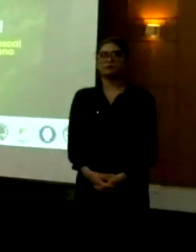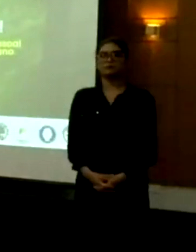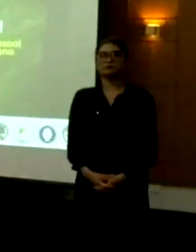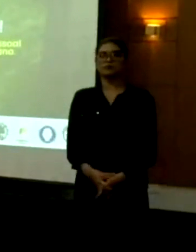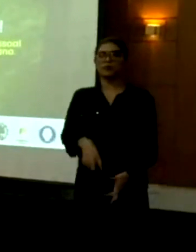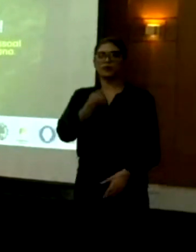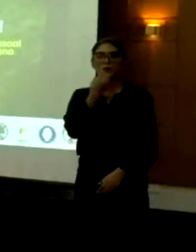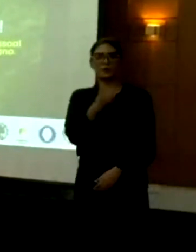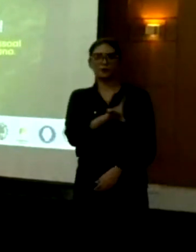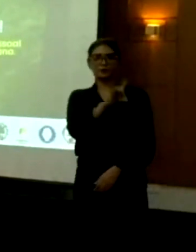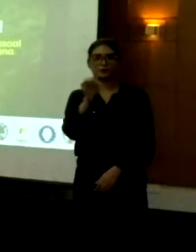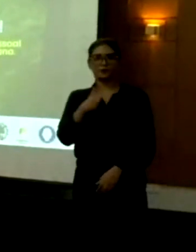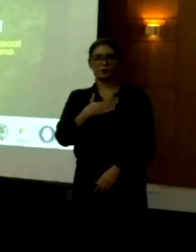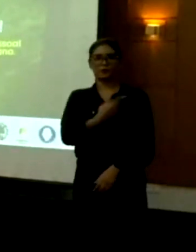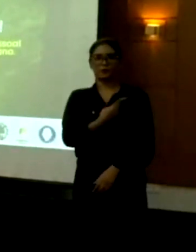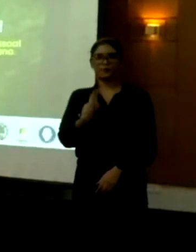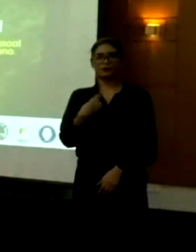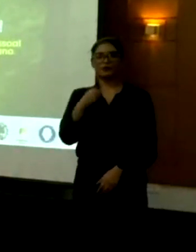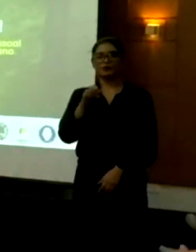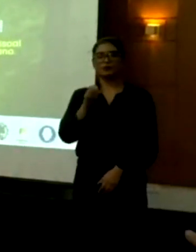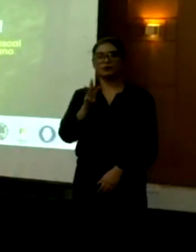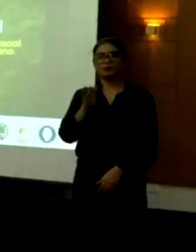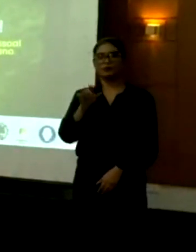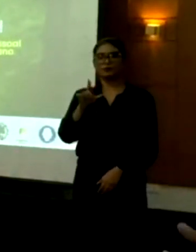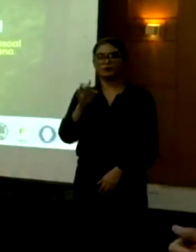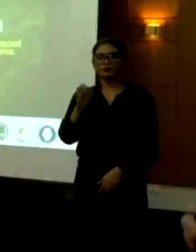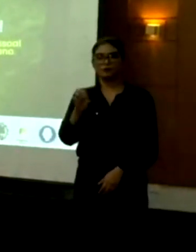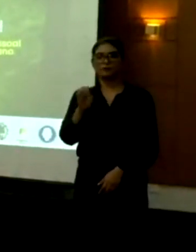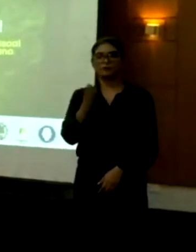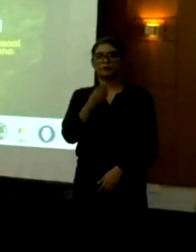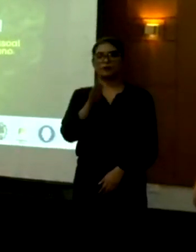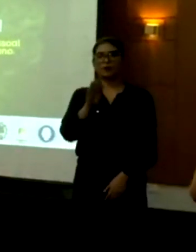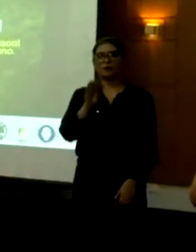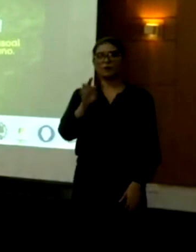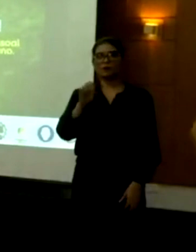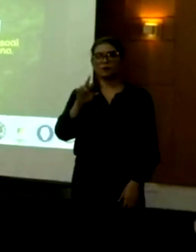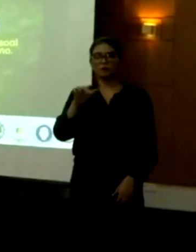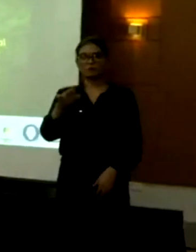good morning my name is valdiner Bruno I'm part from the management of Amazon I conati the car